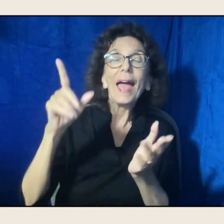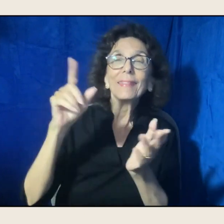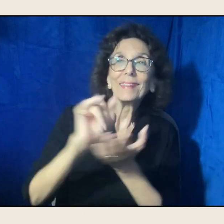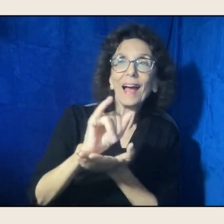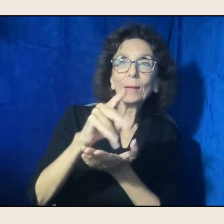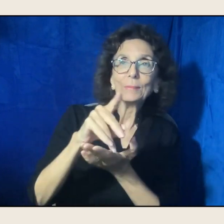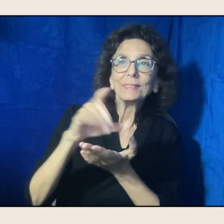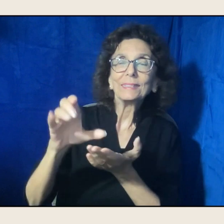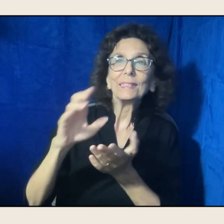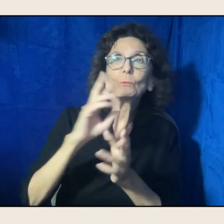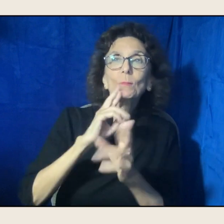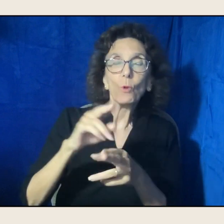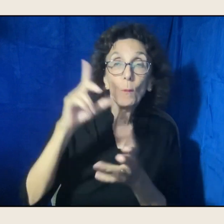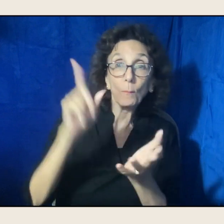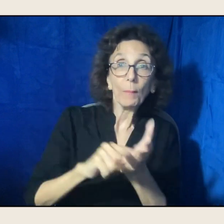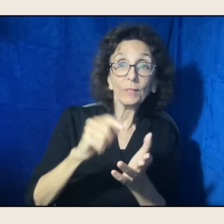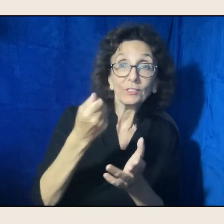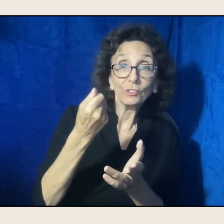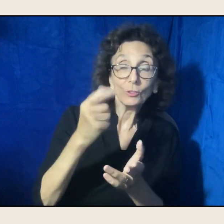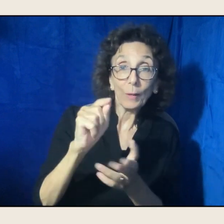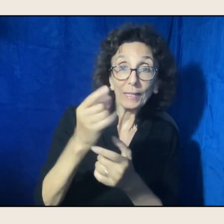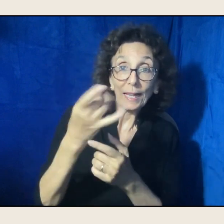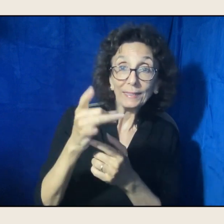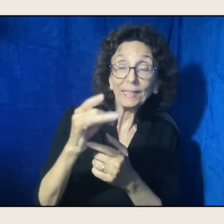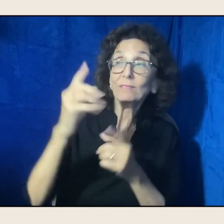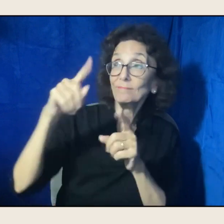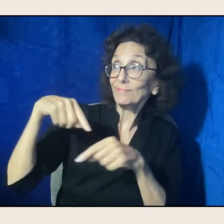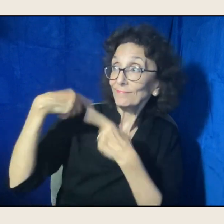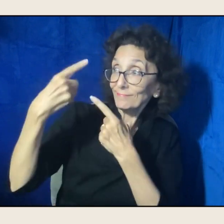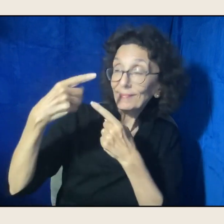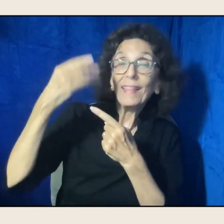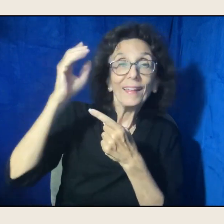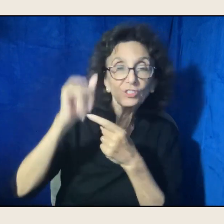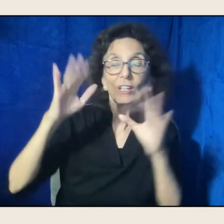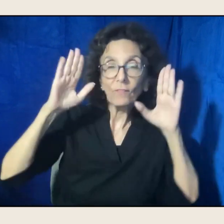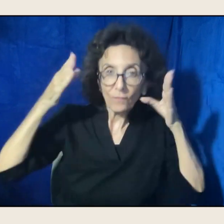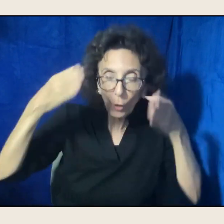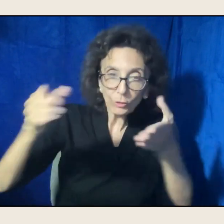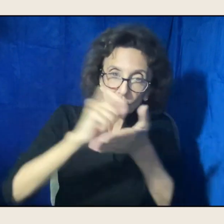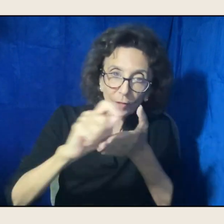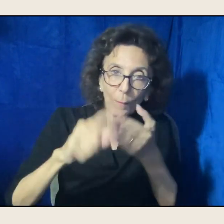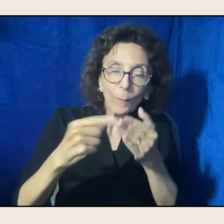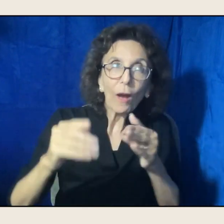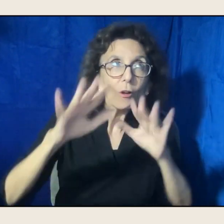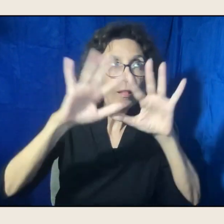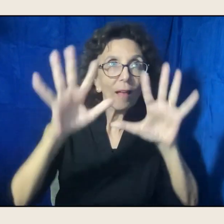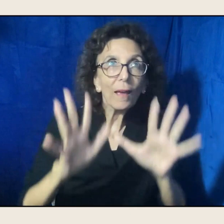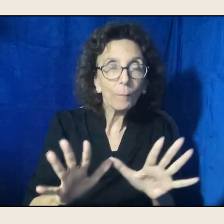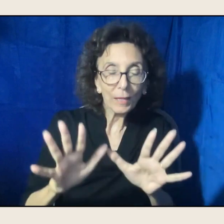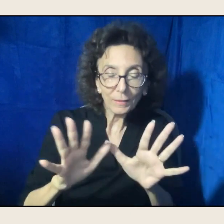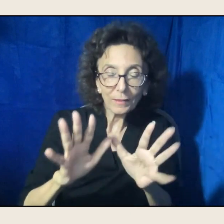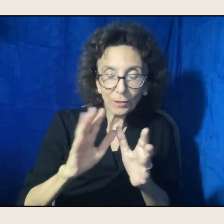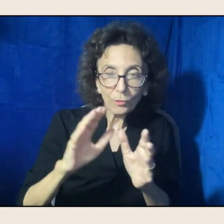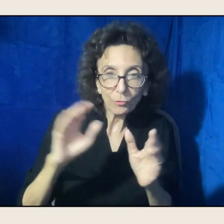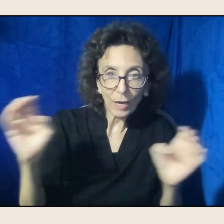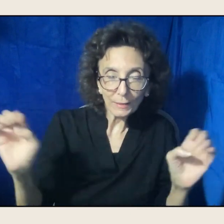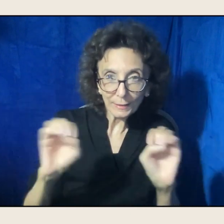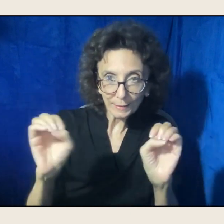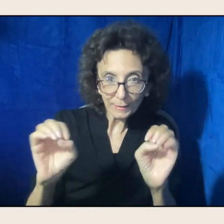most of her writing focuses on the climate crisis. She is a founding member of the Extinction Rebellion group, Writers Rebel.